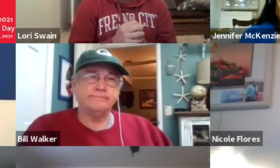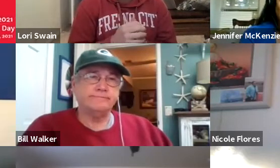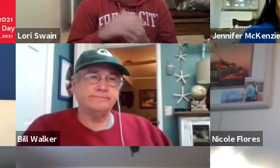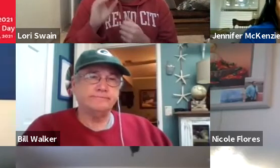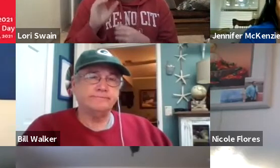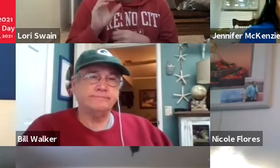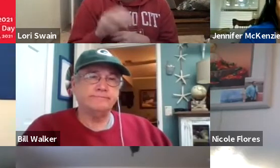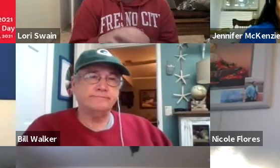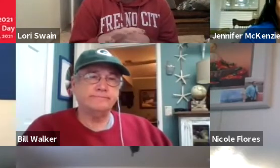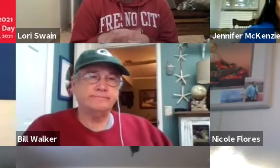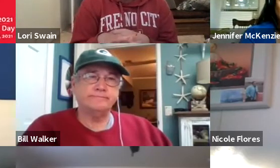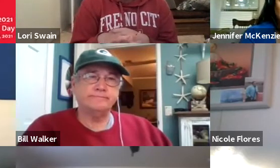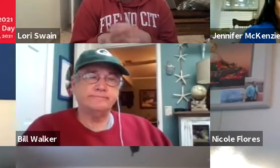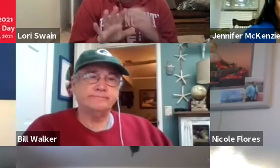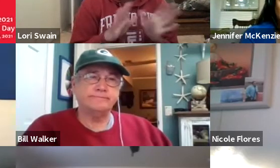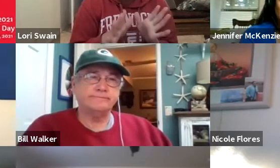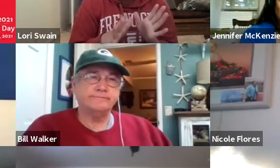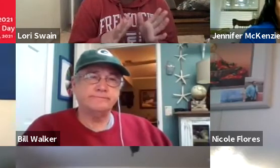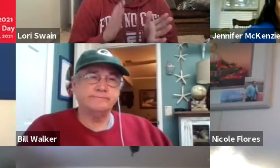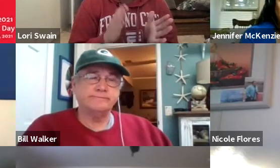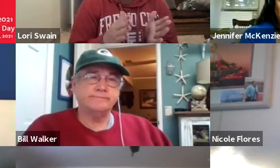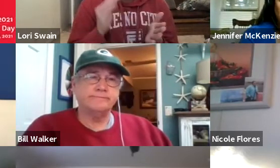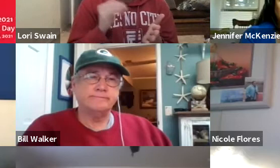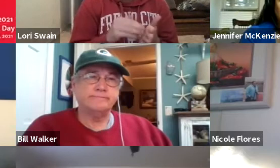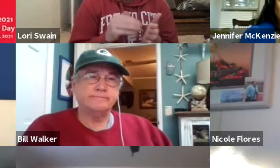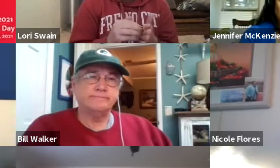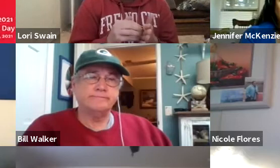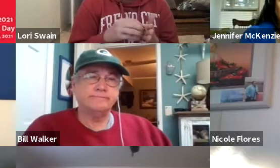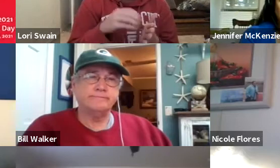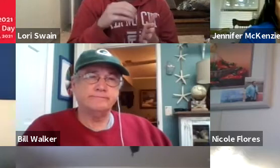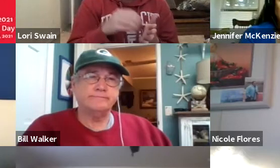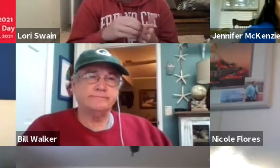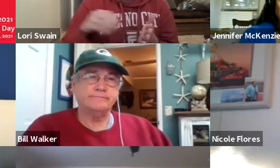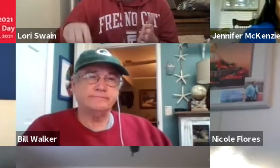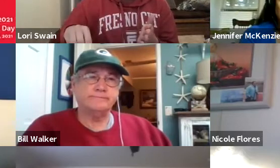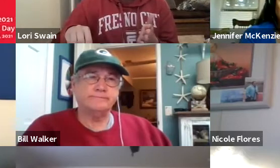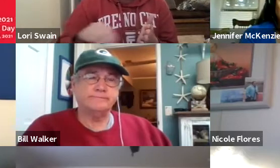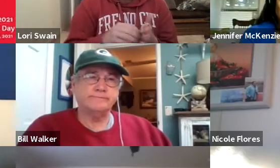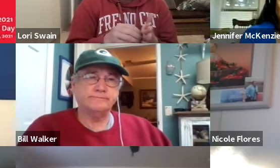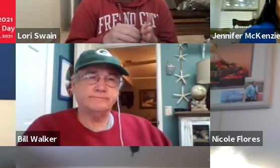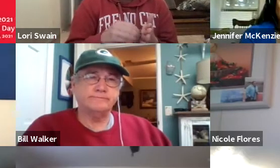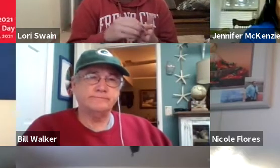no, you I know that you think that you don't need this class. But this is something that your future lawyers that employ you are going